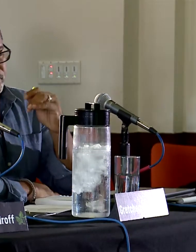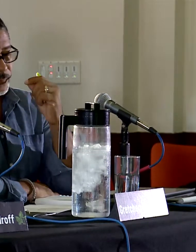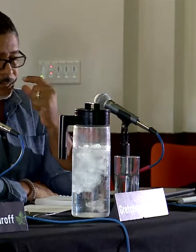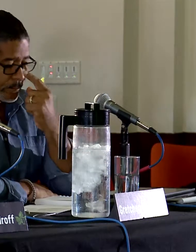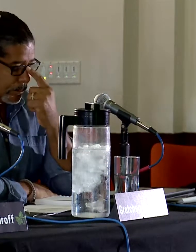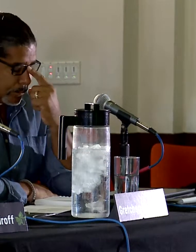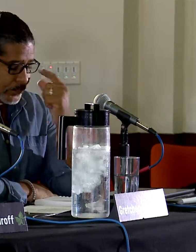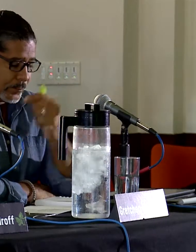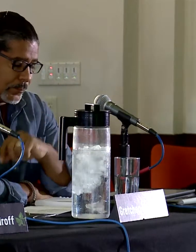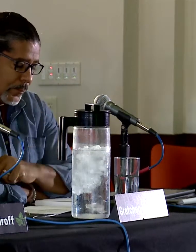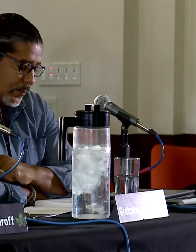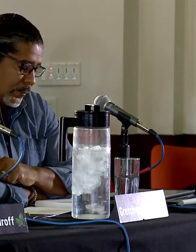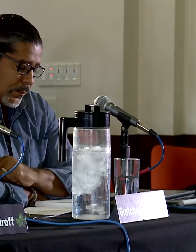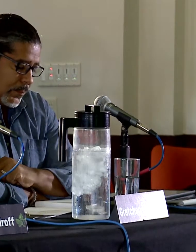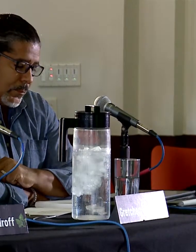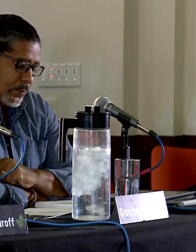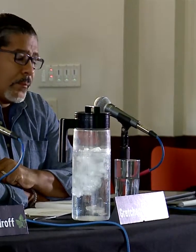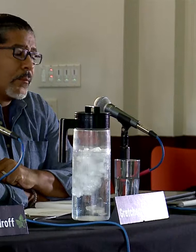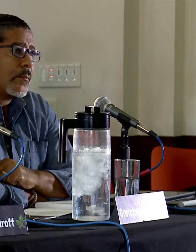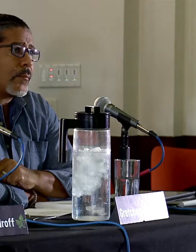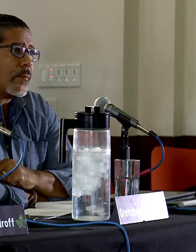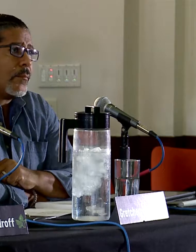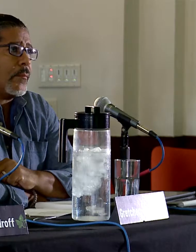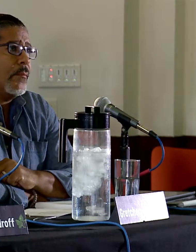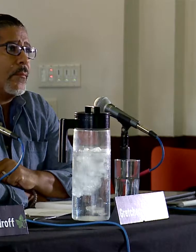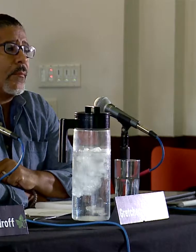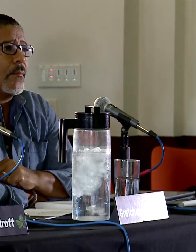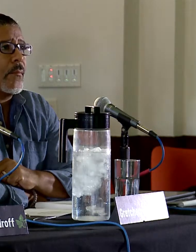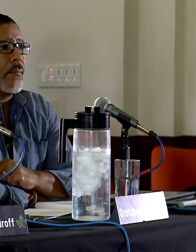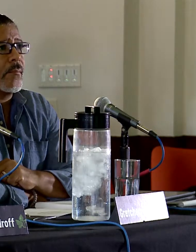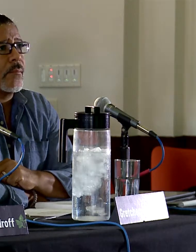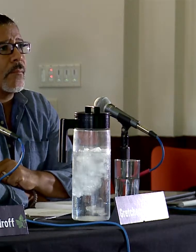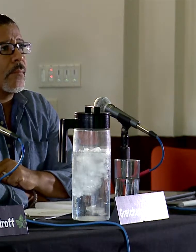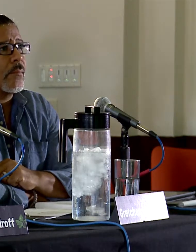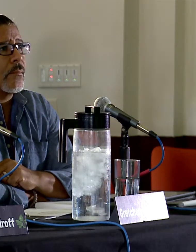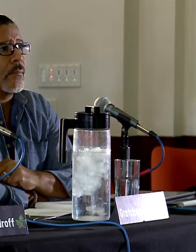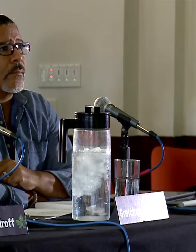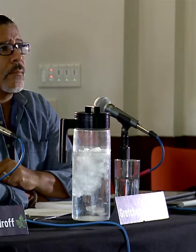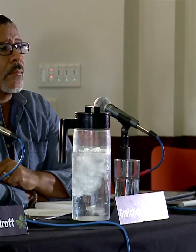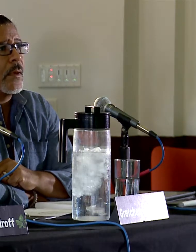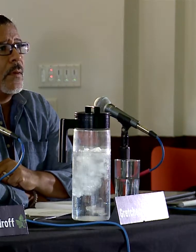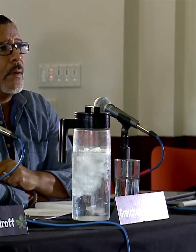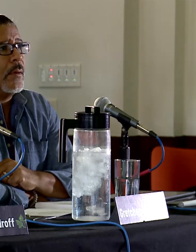How much of the whole fruit can be transported on a dirt bike? Will they need special modifications?